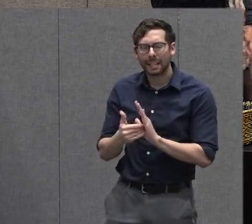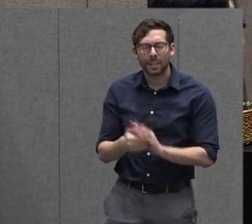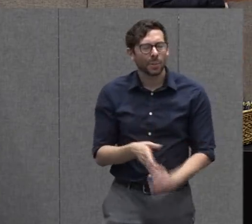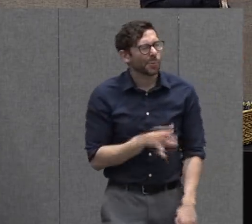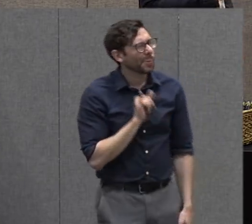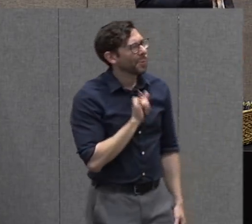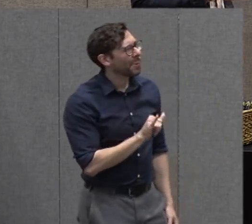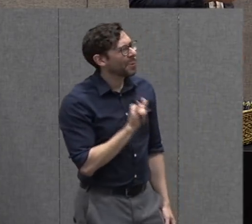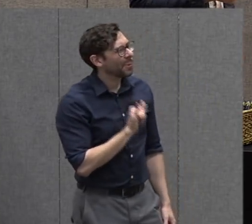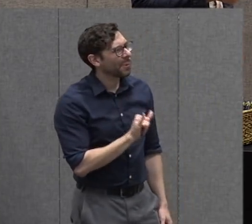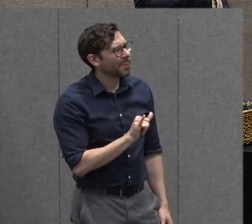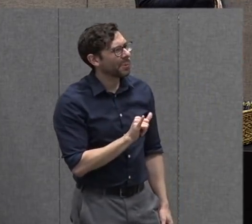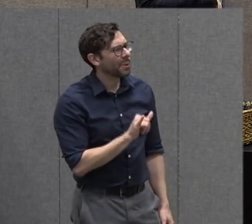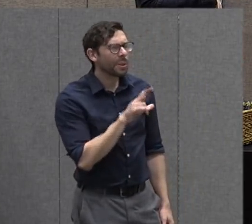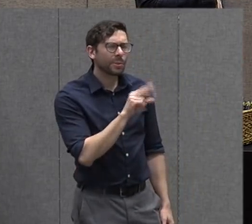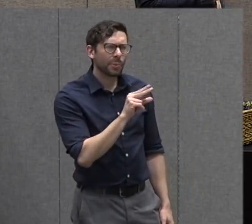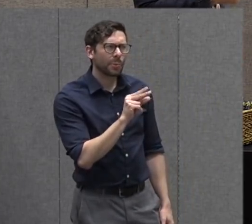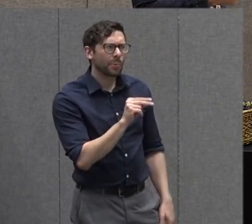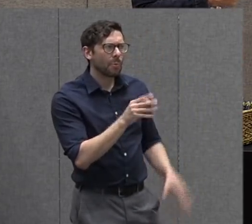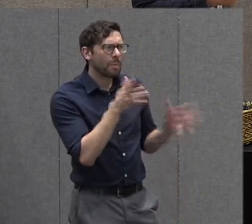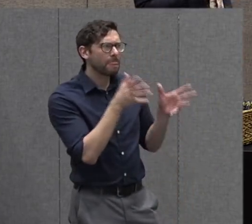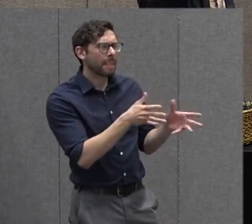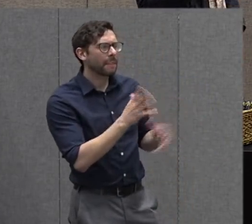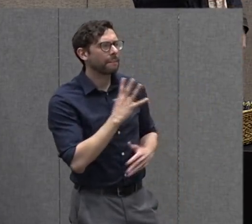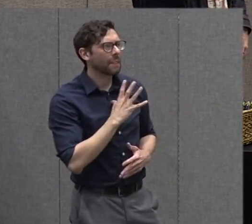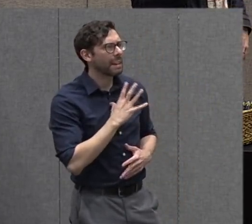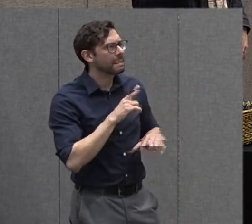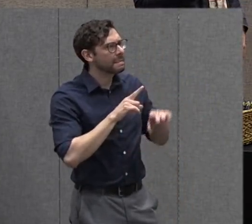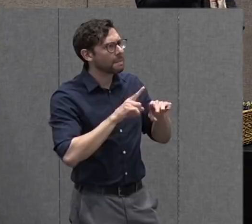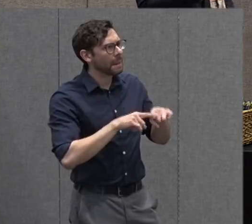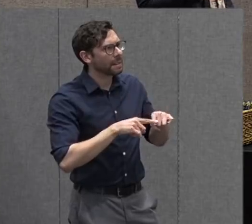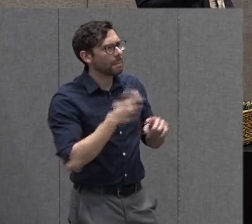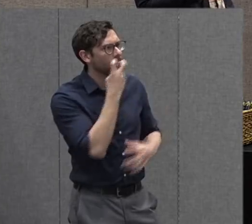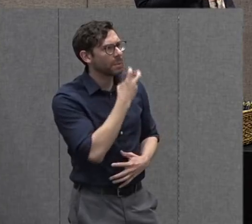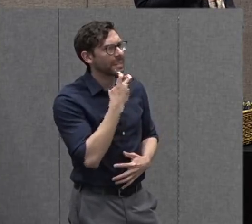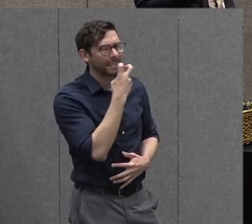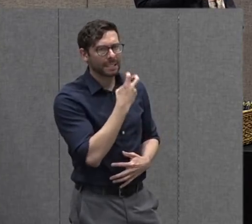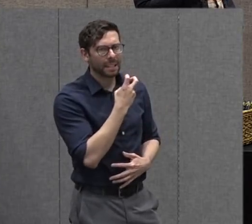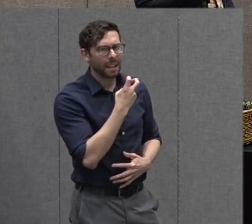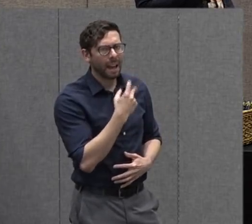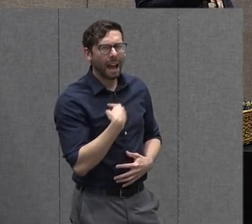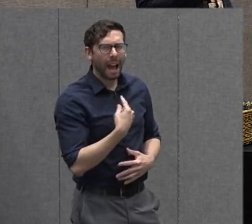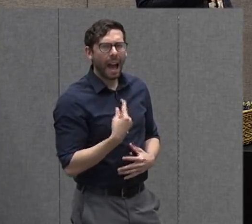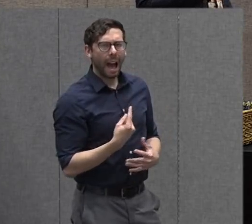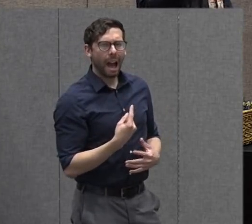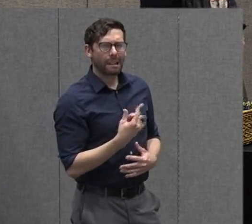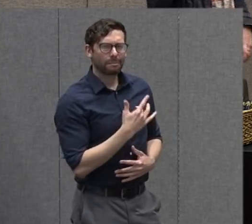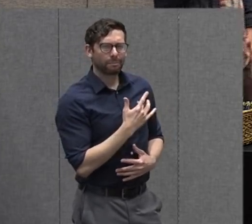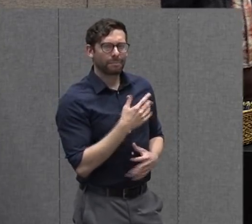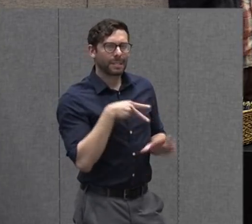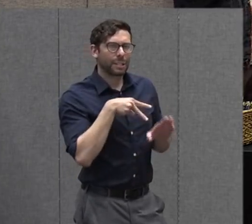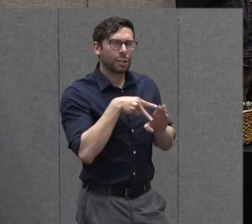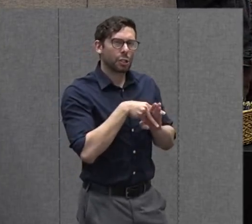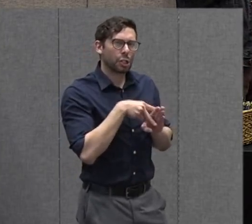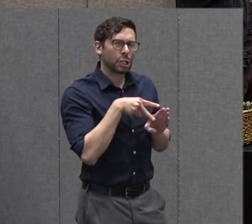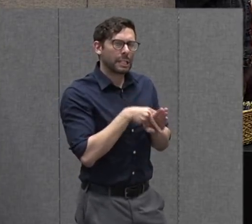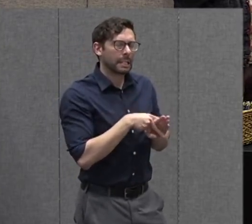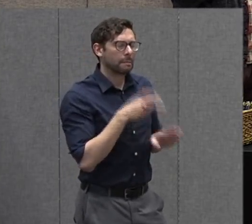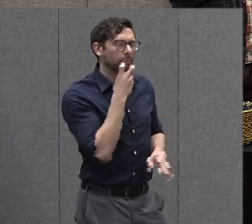[Miss Martindale] Okay. [Mr. R] Because, I wanna chin and call it eve-ry [Miss Martindale] Oh... - But that's not the word. [Miss Martindale] three